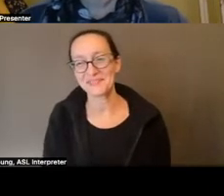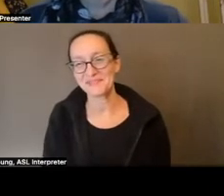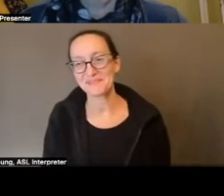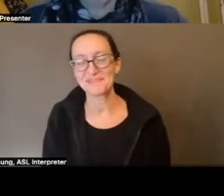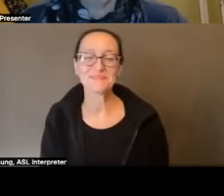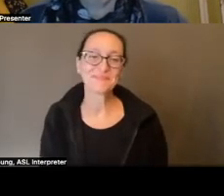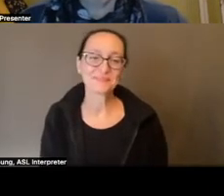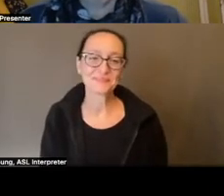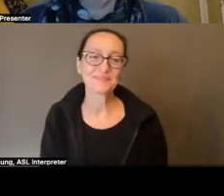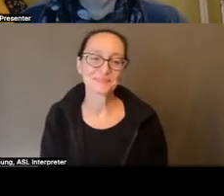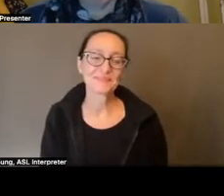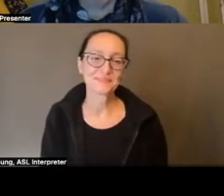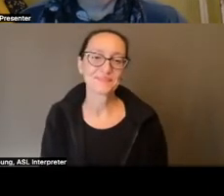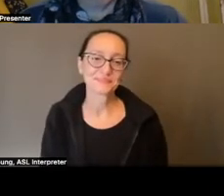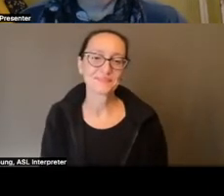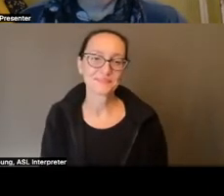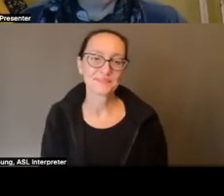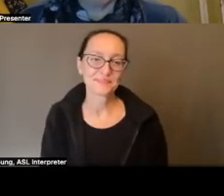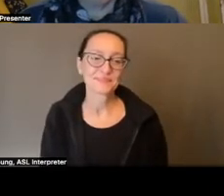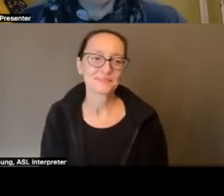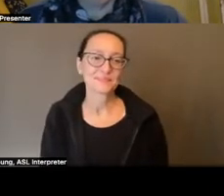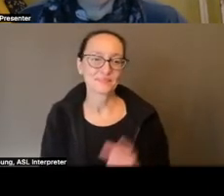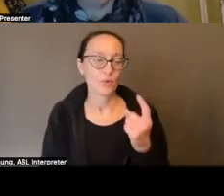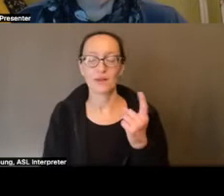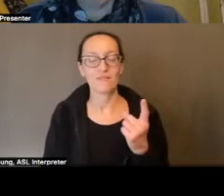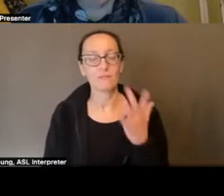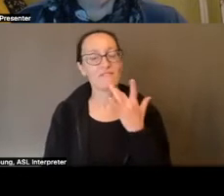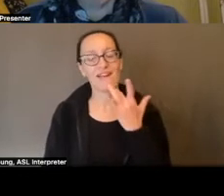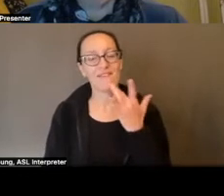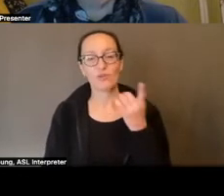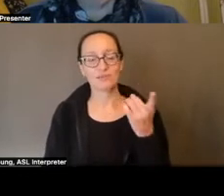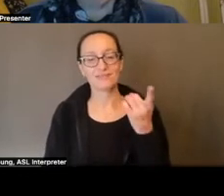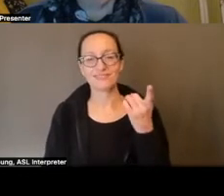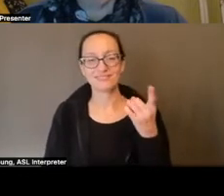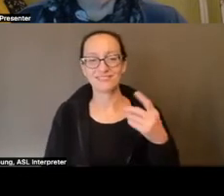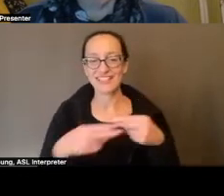So, this is one of my favorite slides. I'm going to talk about Spring Camp Cheerio.